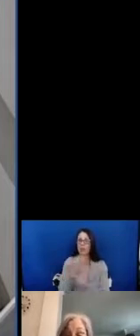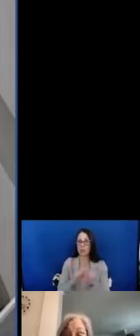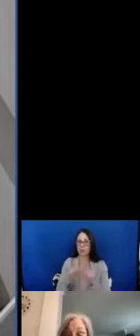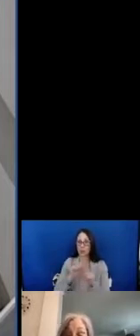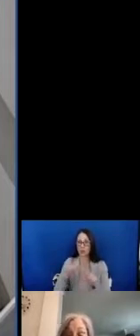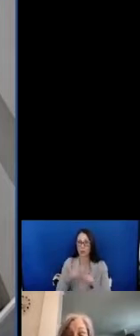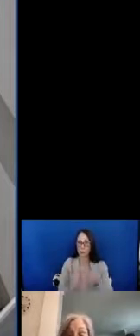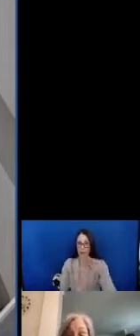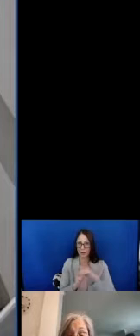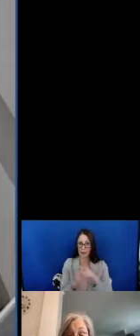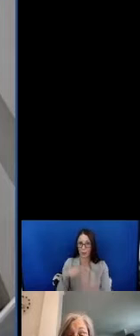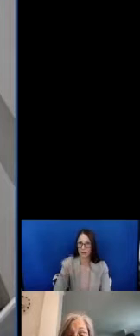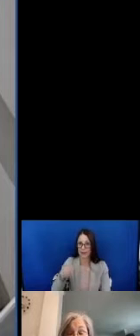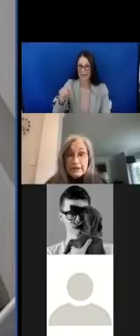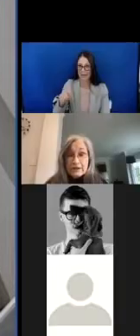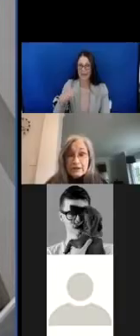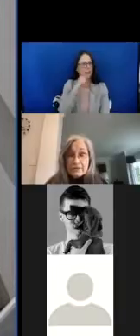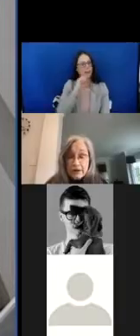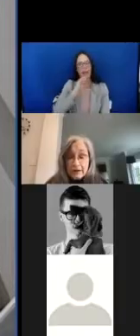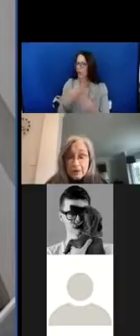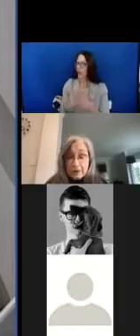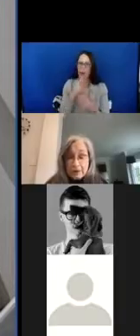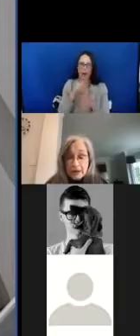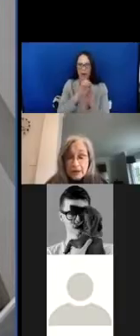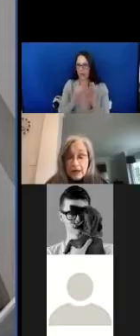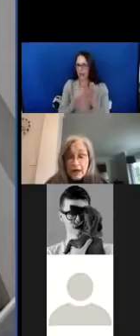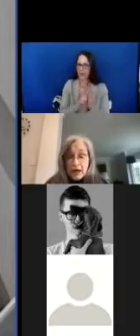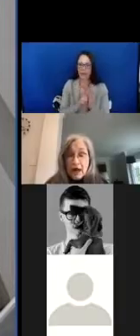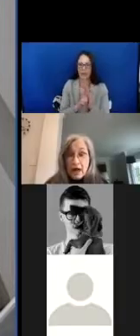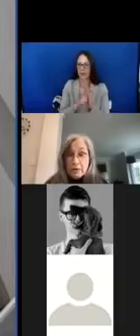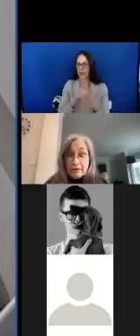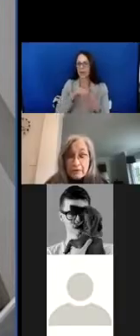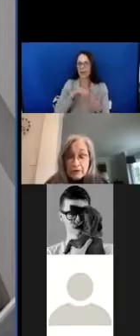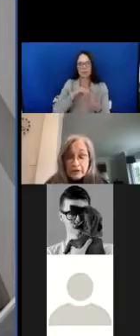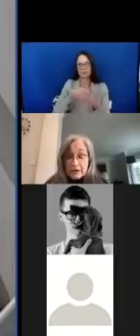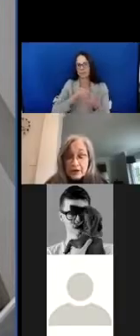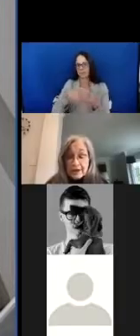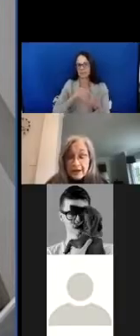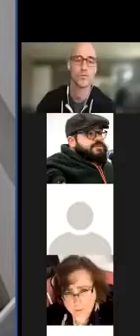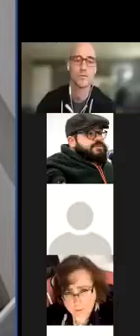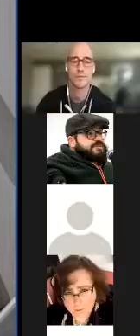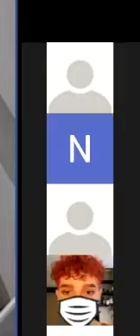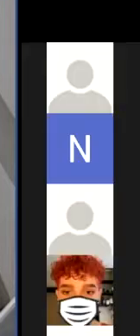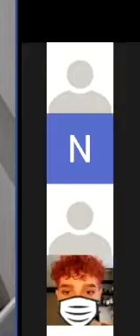15:56:25 Not all of them are ethically justifiable. 15:56:29 I will focus on the ethical concerns